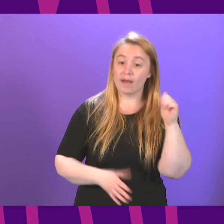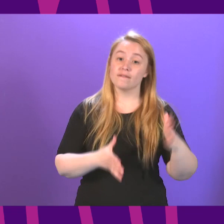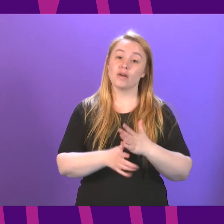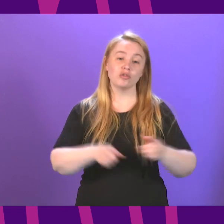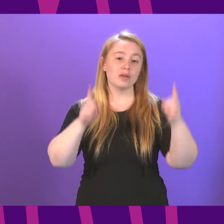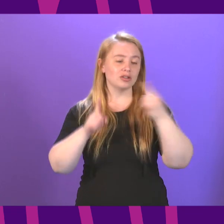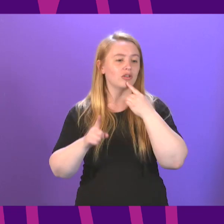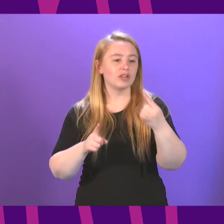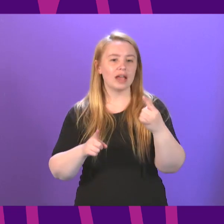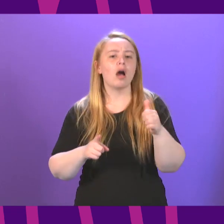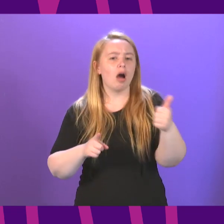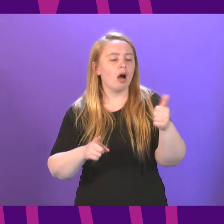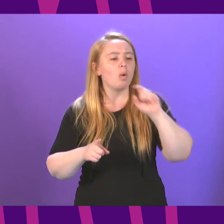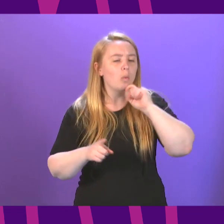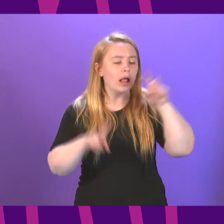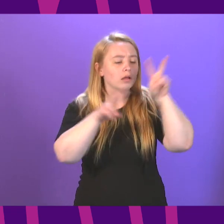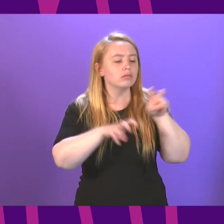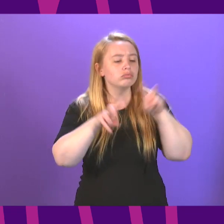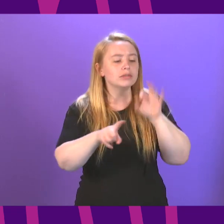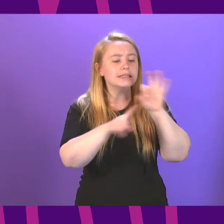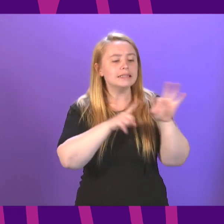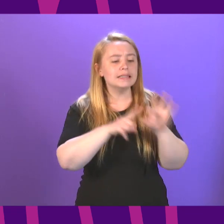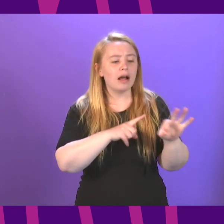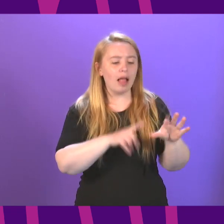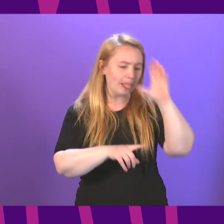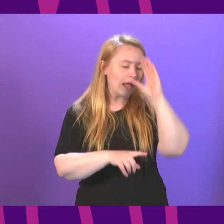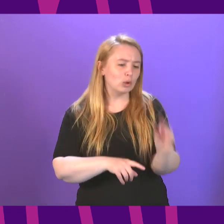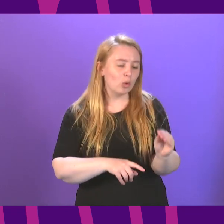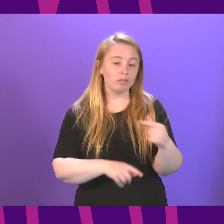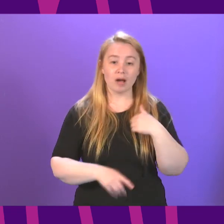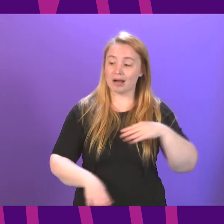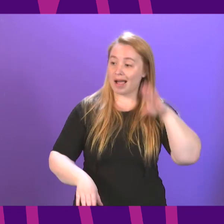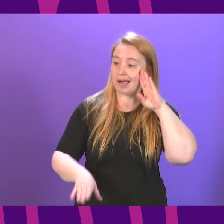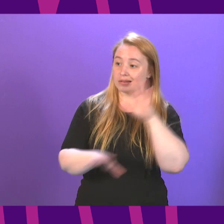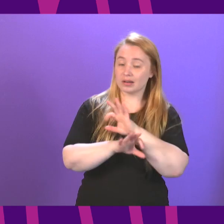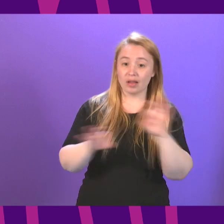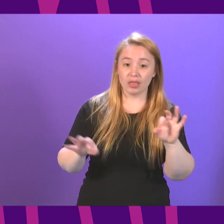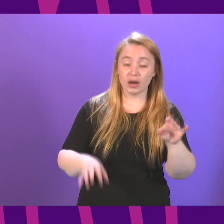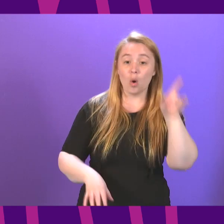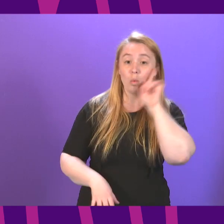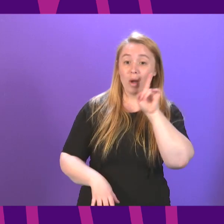and come back to me. I have heard nothing. Women are worried and are waiting for a long time.